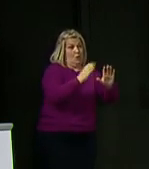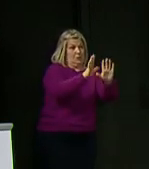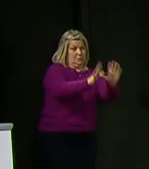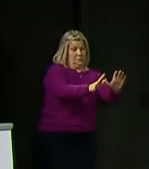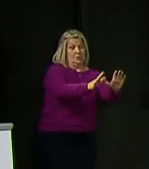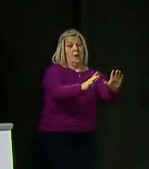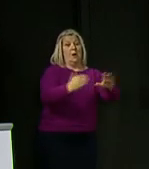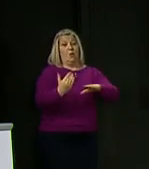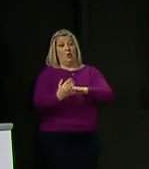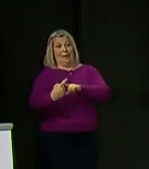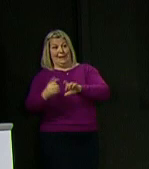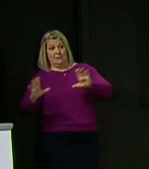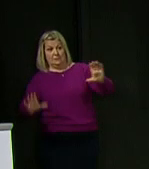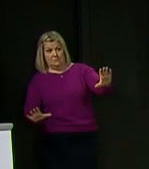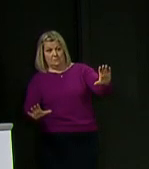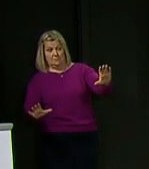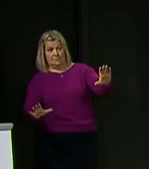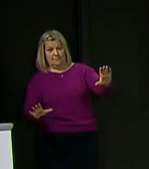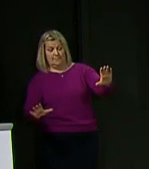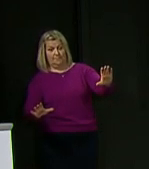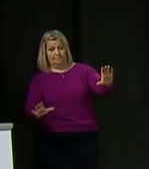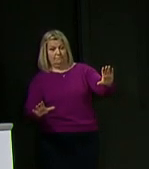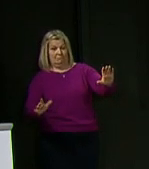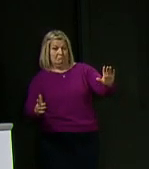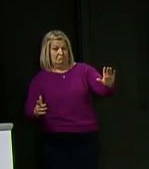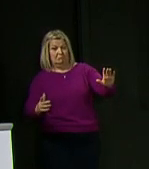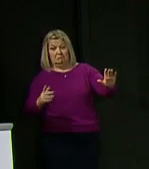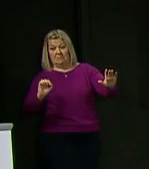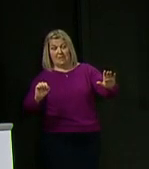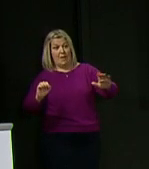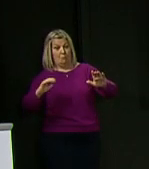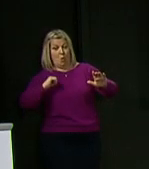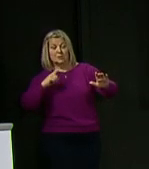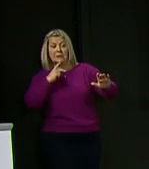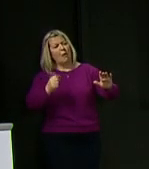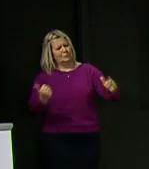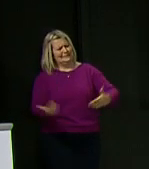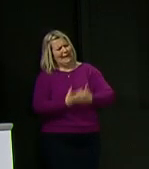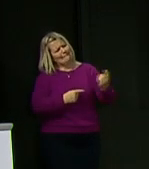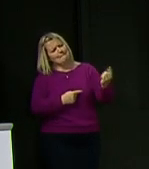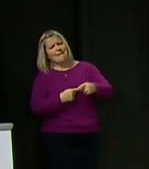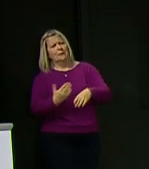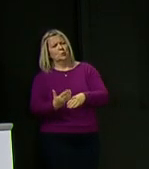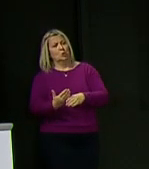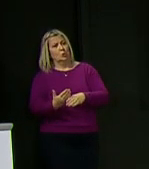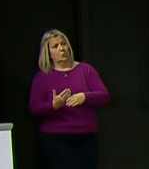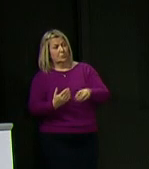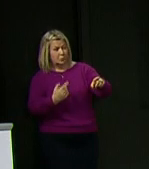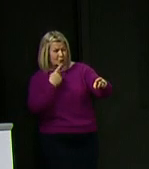asked to go back to work and whose employers say it is safe to do so, should they not go?